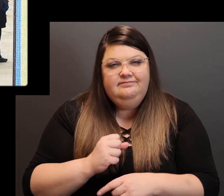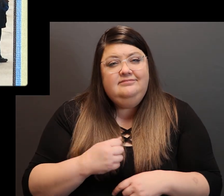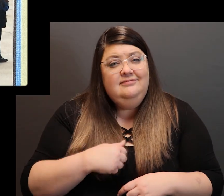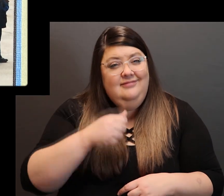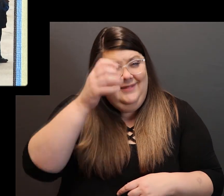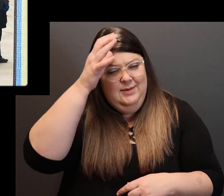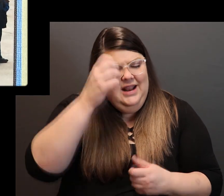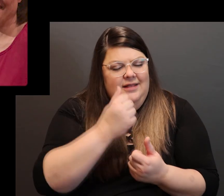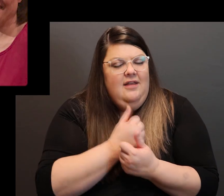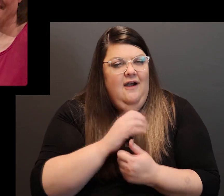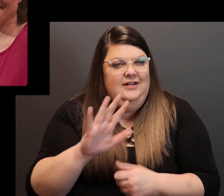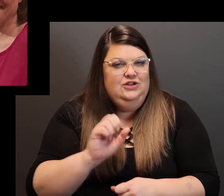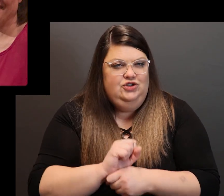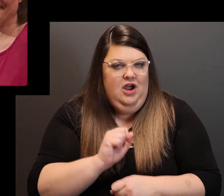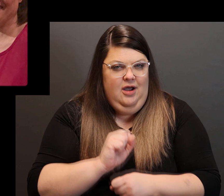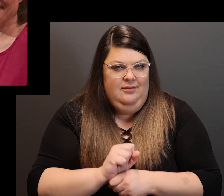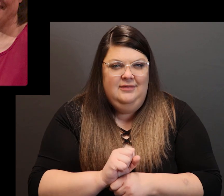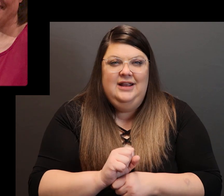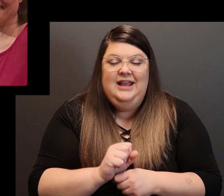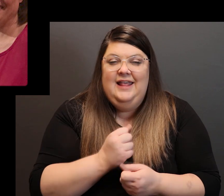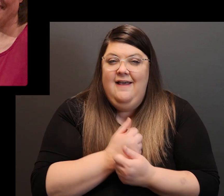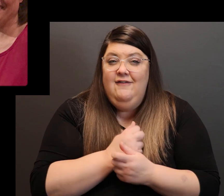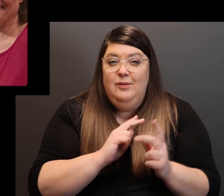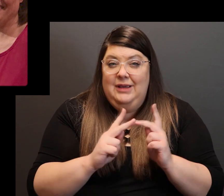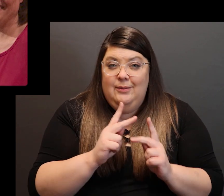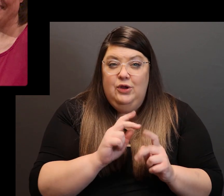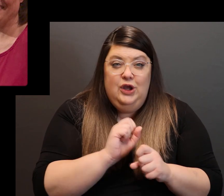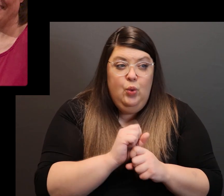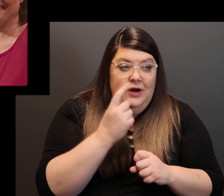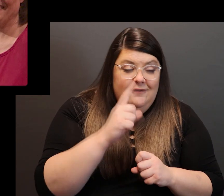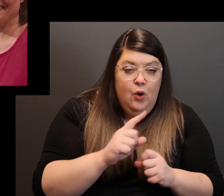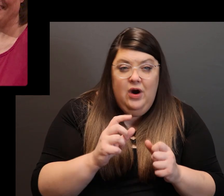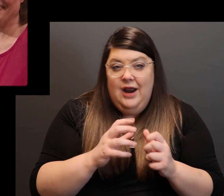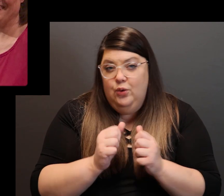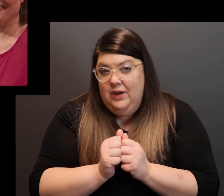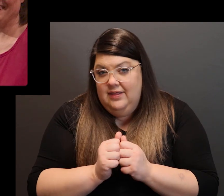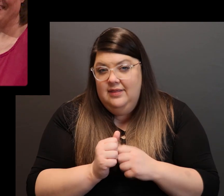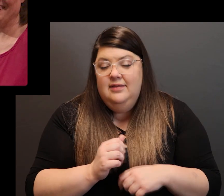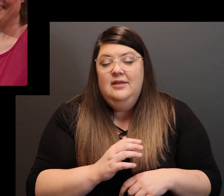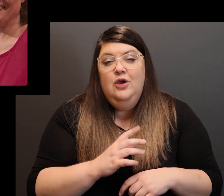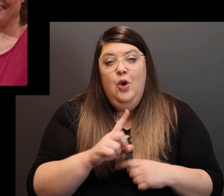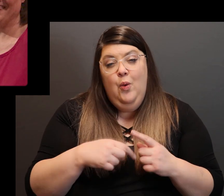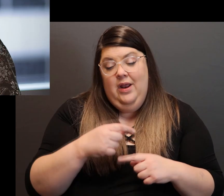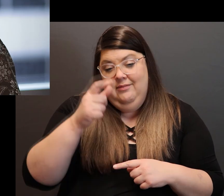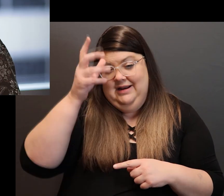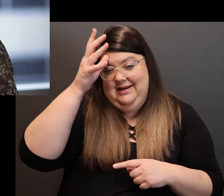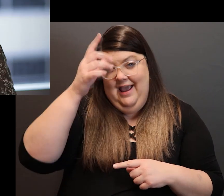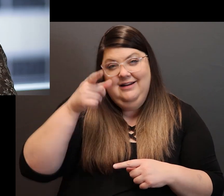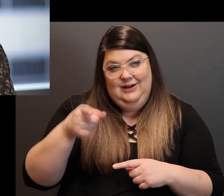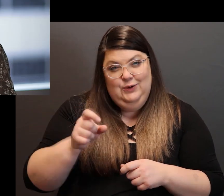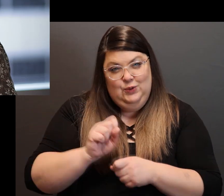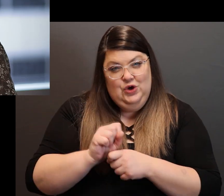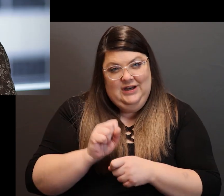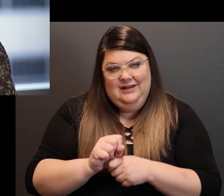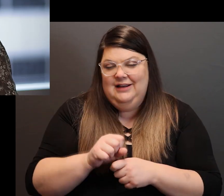He loved the people that he worked for and worked with. When my dad was working, he could walk into any office